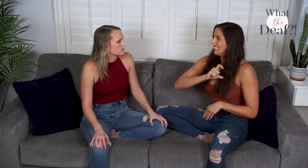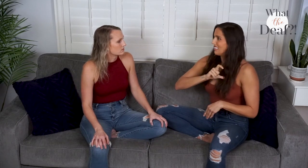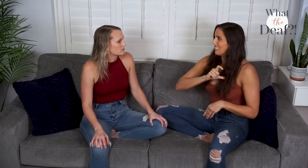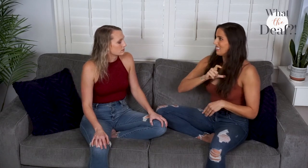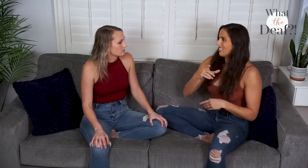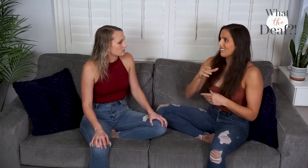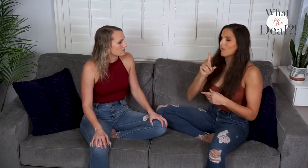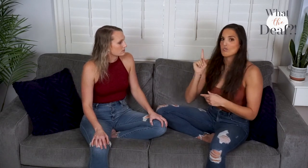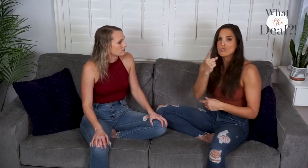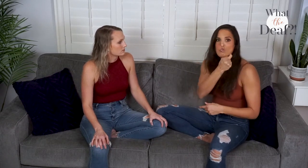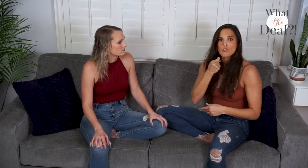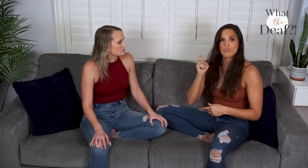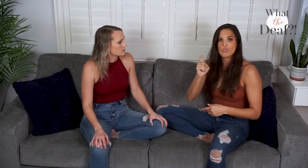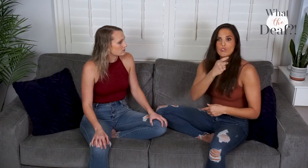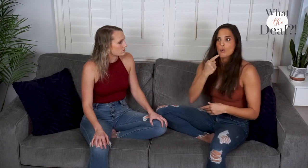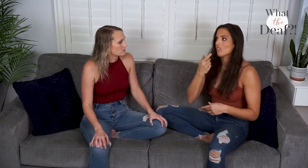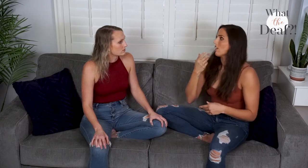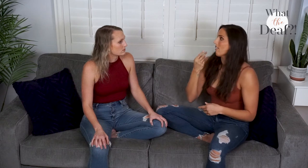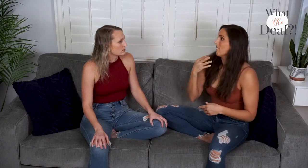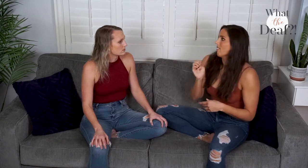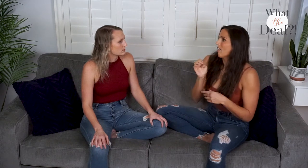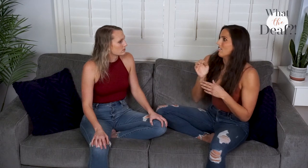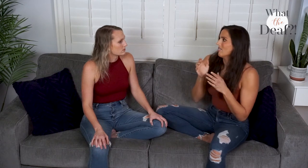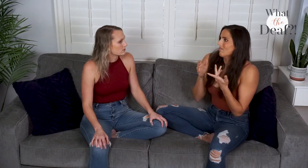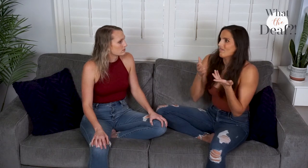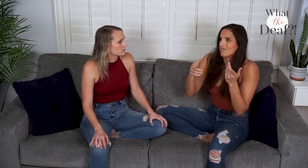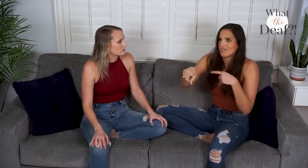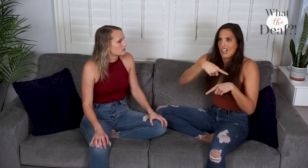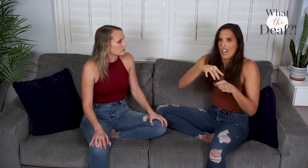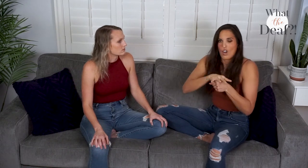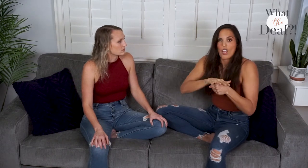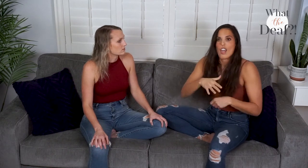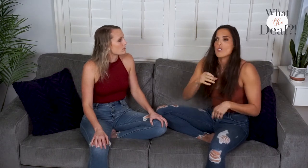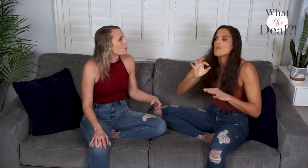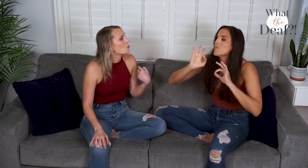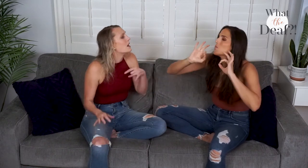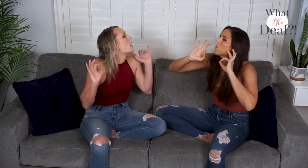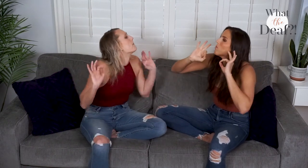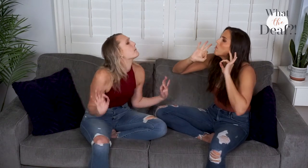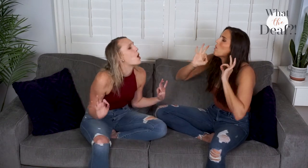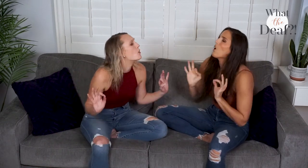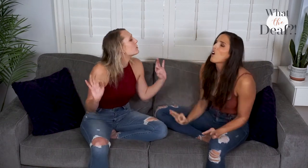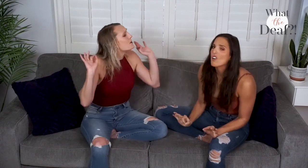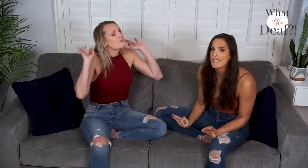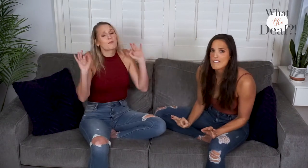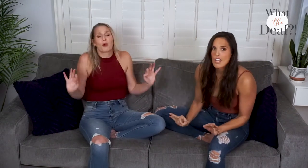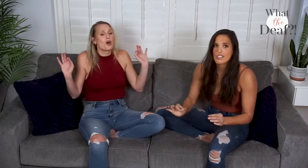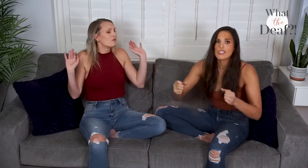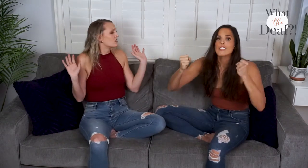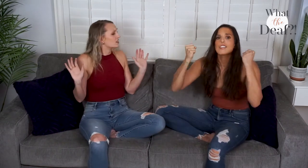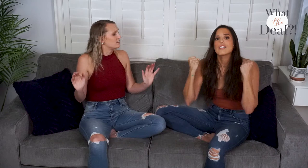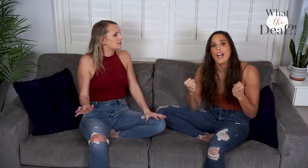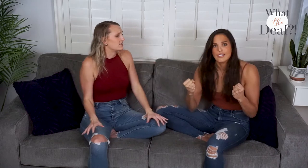who was patrolling the center. And I thought, “Perfect!” Yeah, like perfect, right?